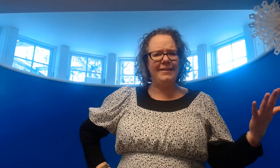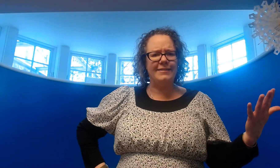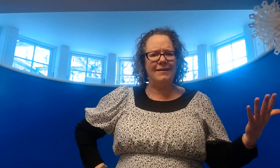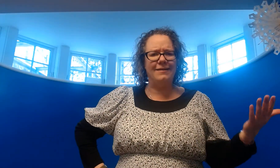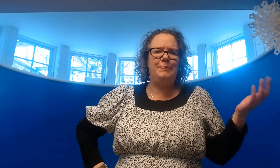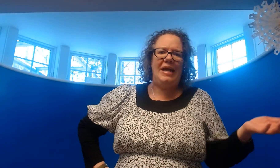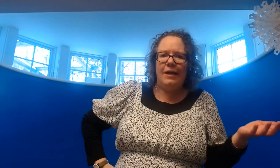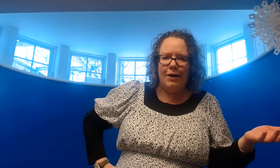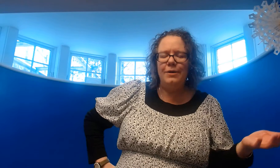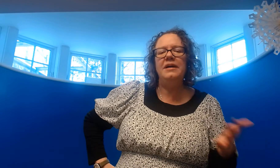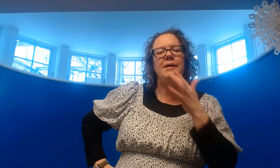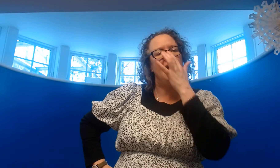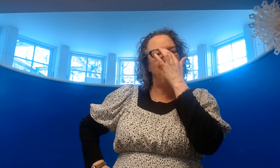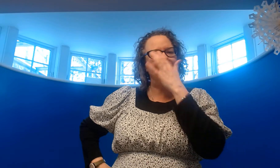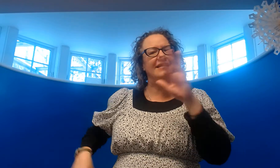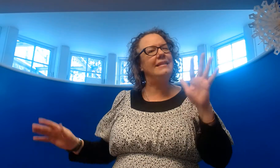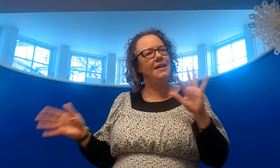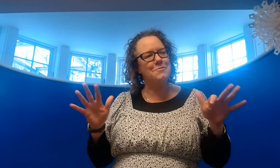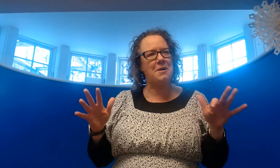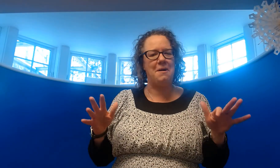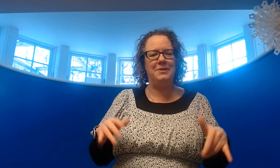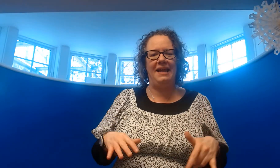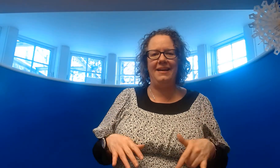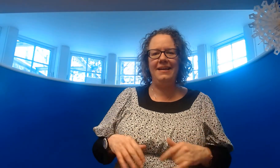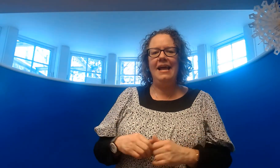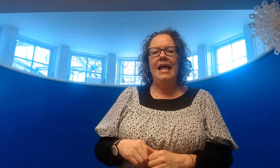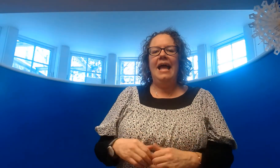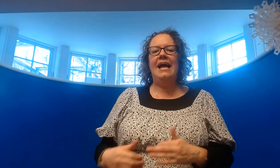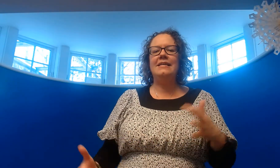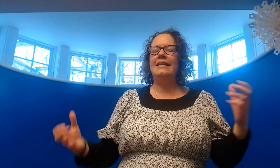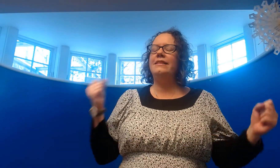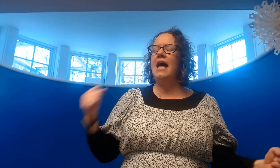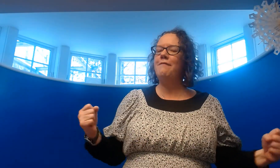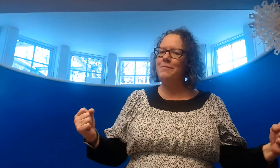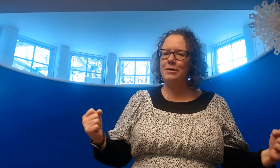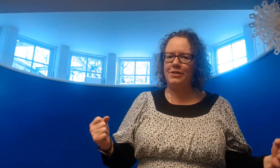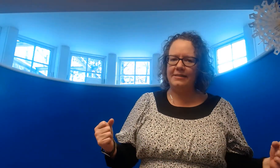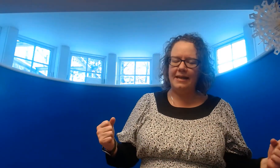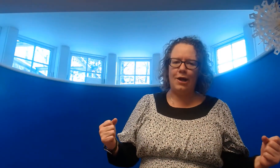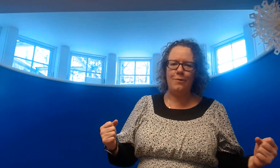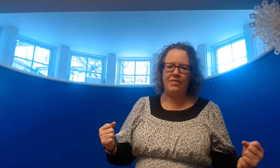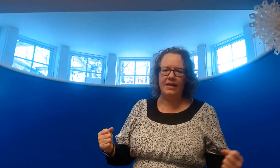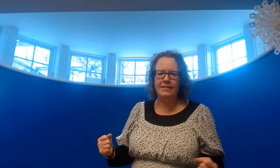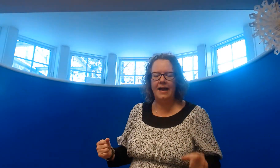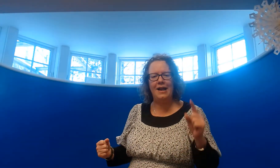bingo but it's a little more complicated and I love the motions that go with it. I hope